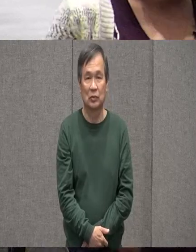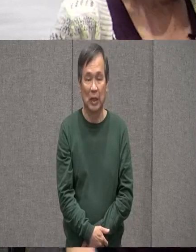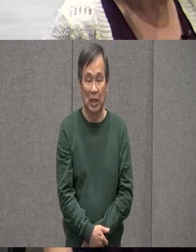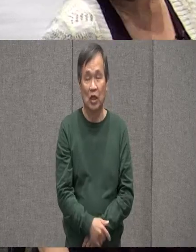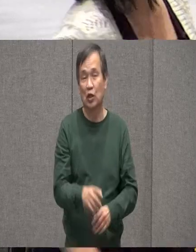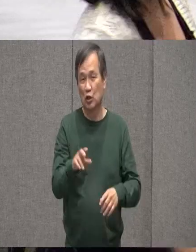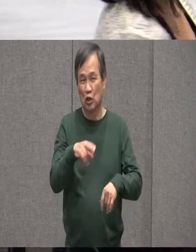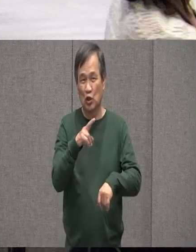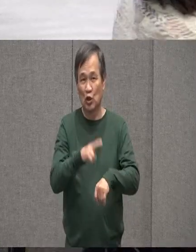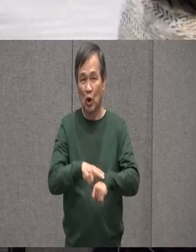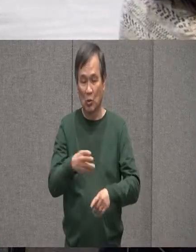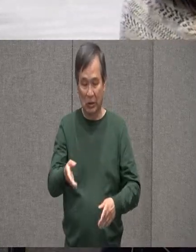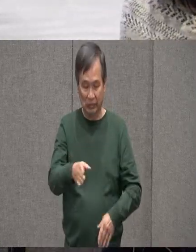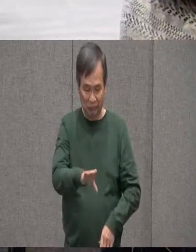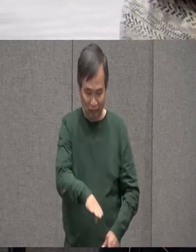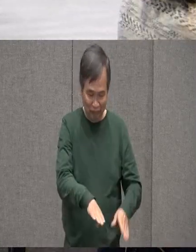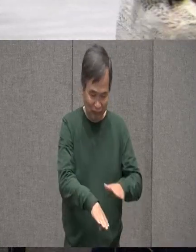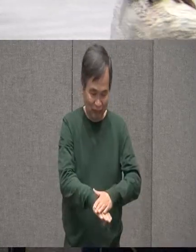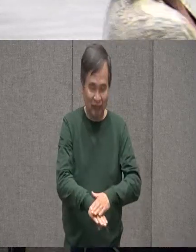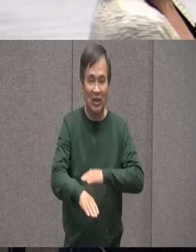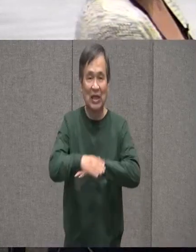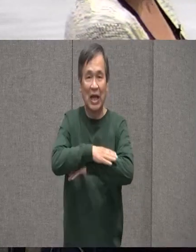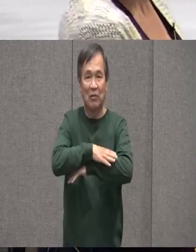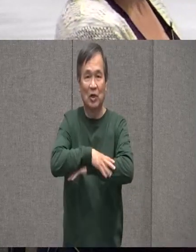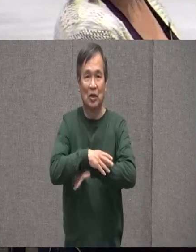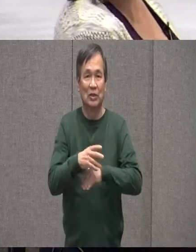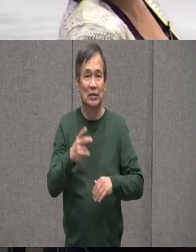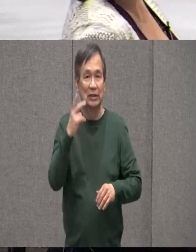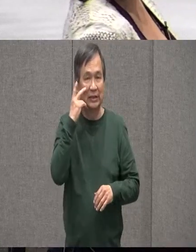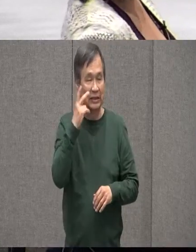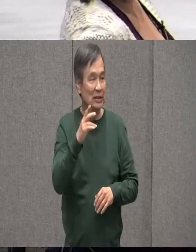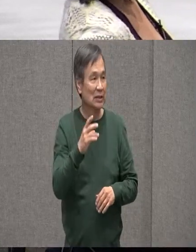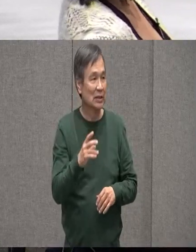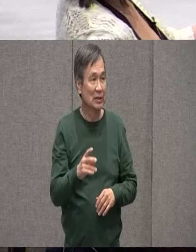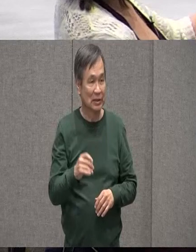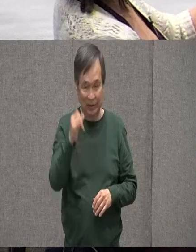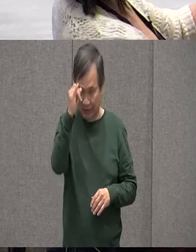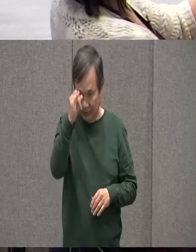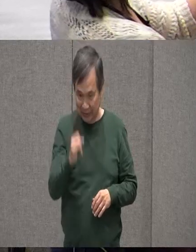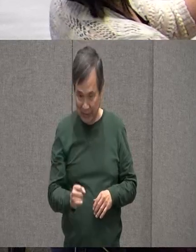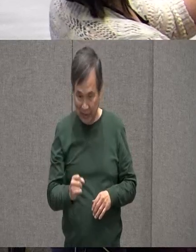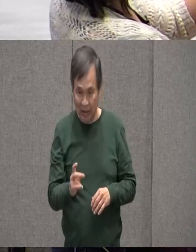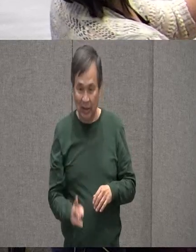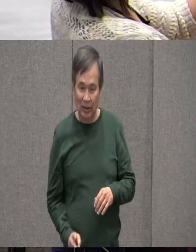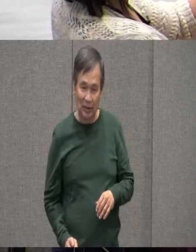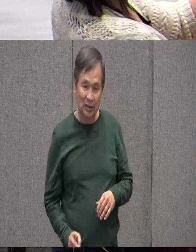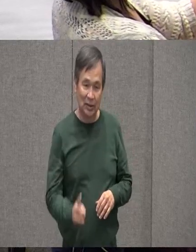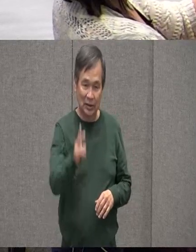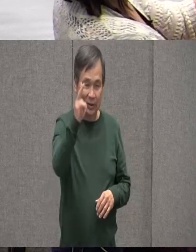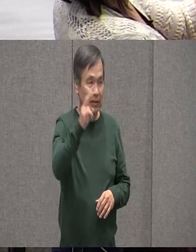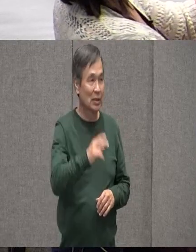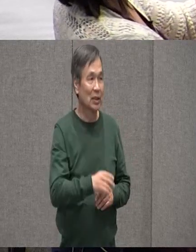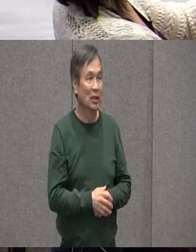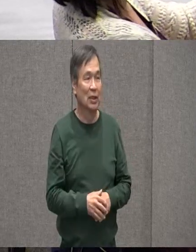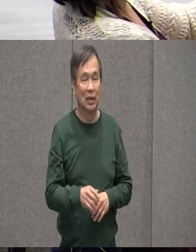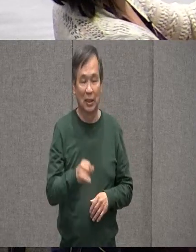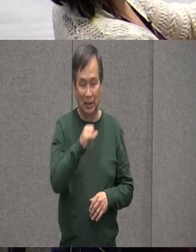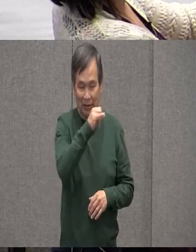And then, see, this solid black line right here means cut. So we have a fold symbol and a cut symbol